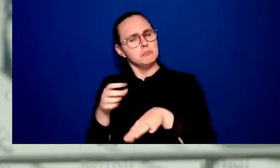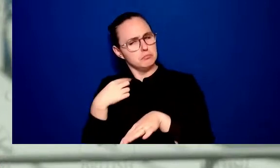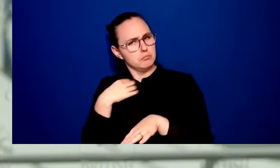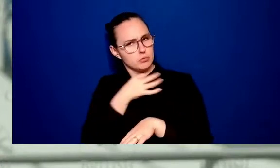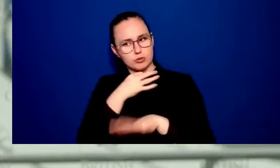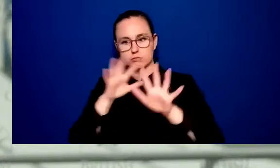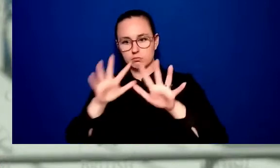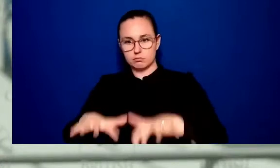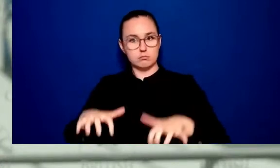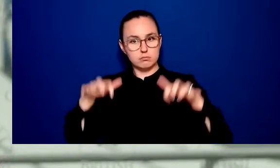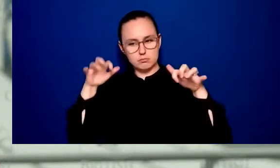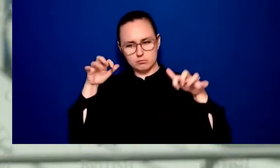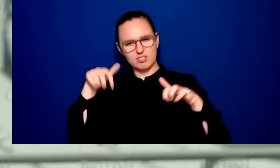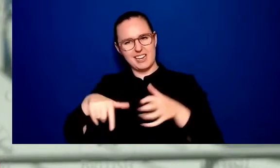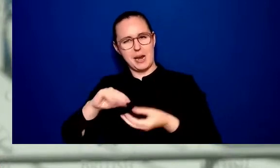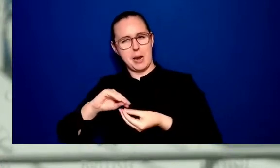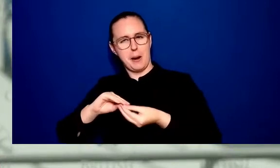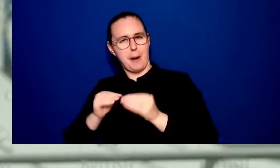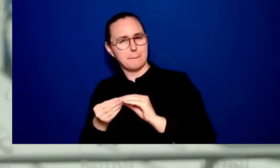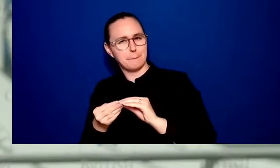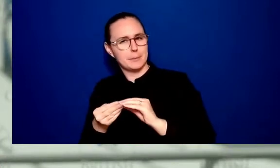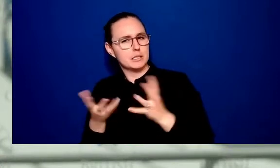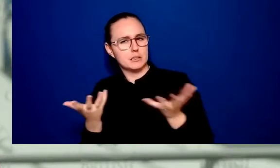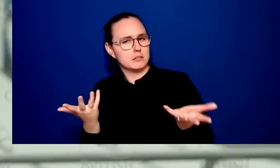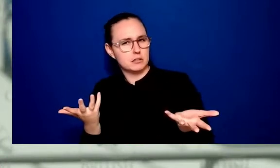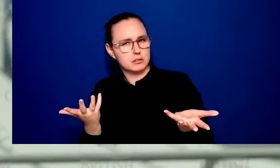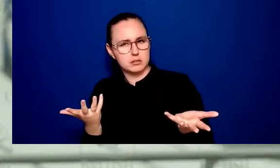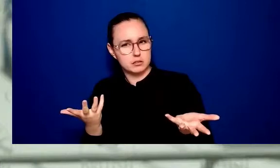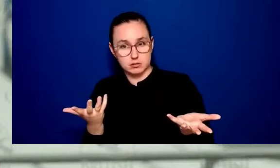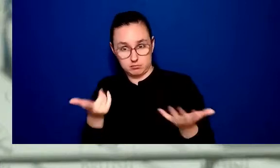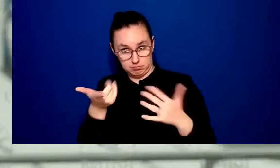going to expand capacity at that point, considering we're